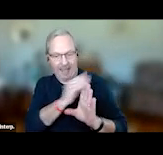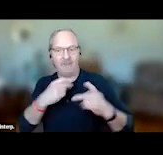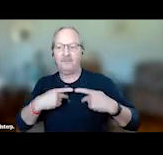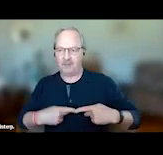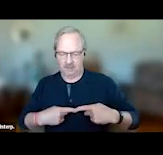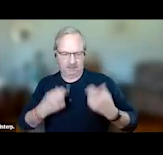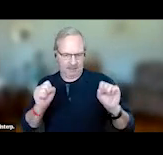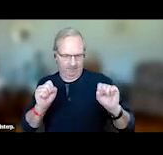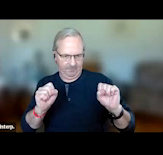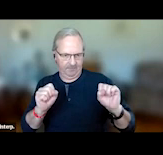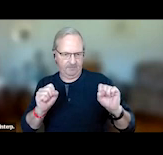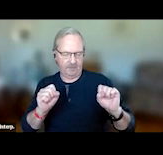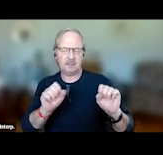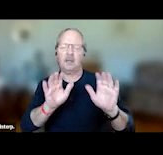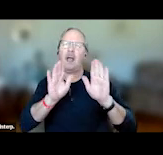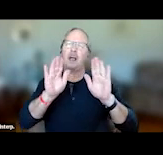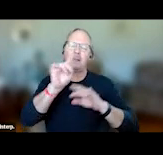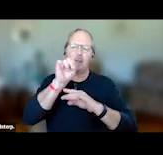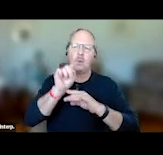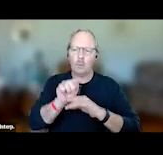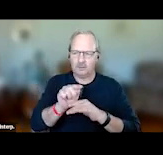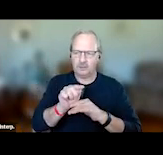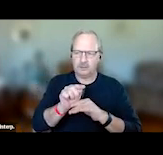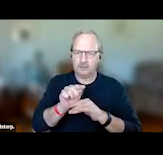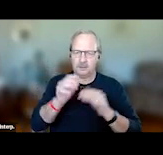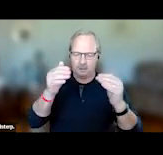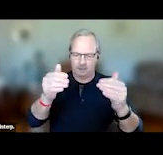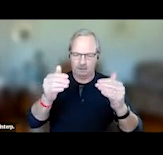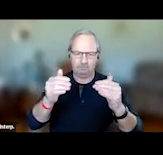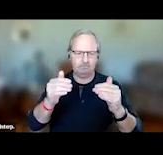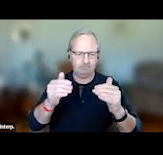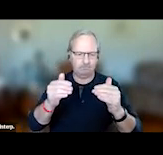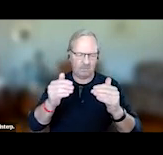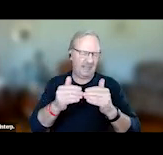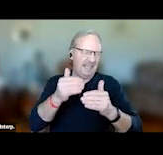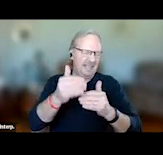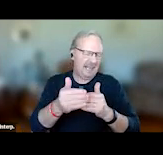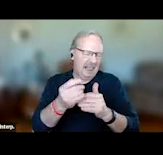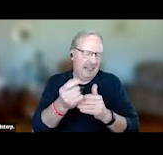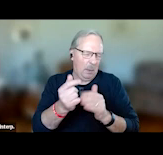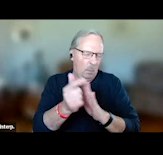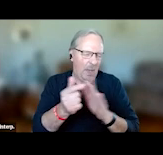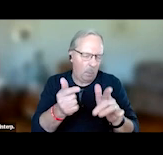And that is an excellent question. And so the next little while we're gonna be focusing on deescalation strategies.